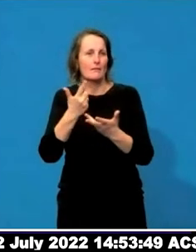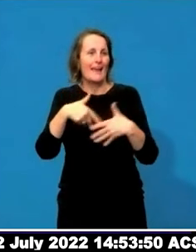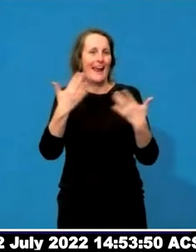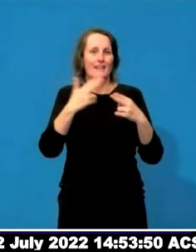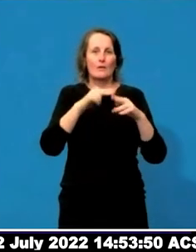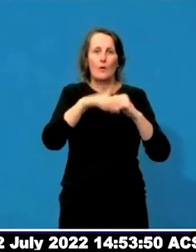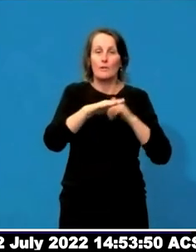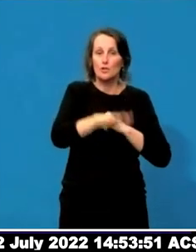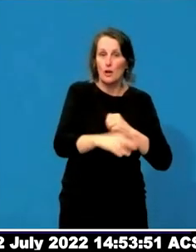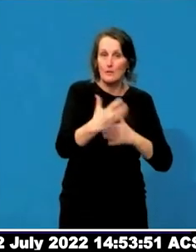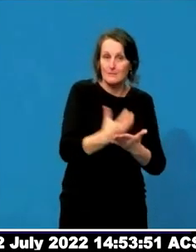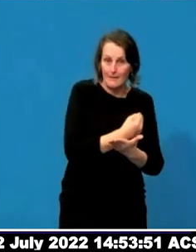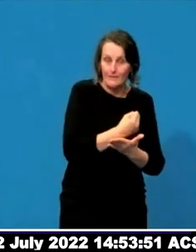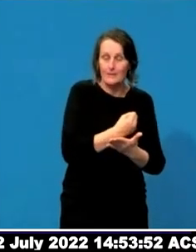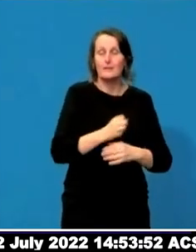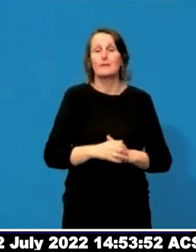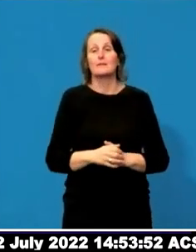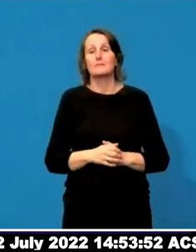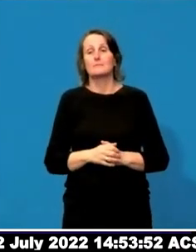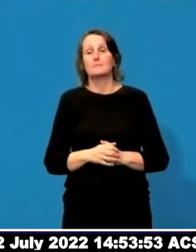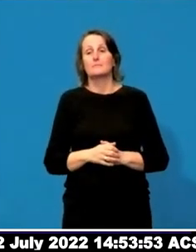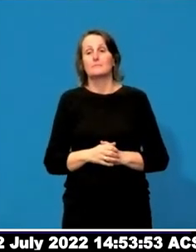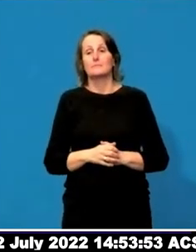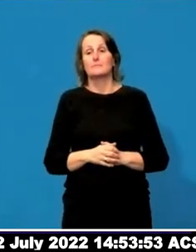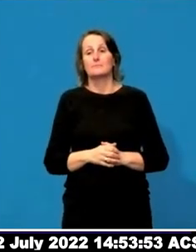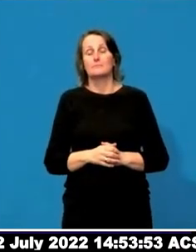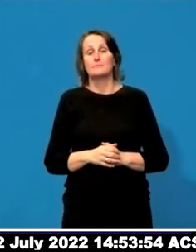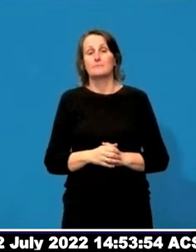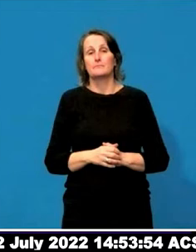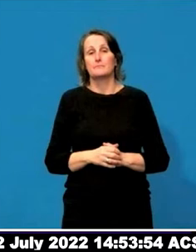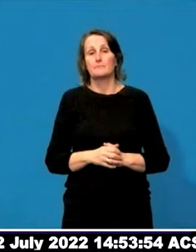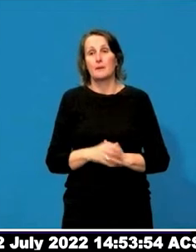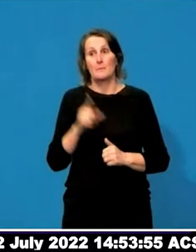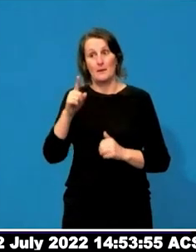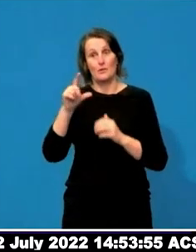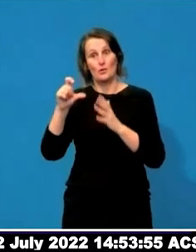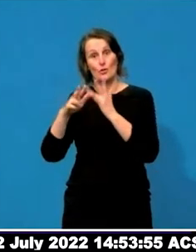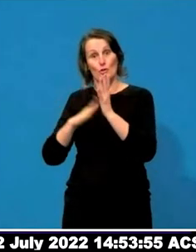But the Family Responsibilities Commission ultimately would make decisions around,